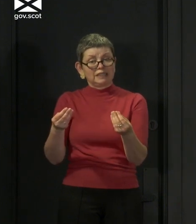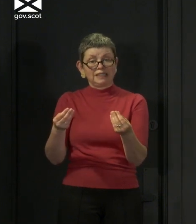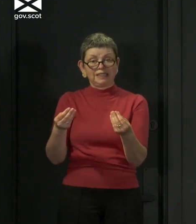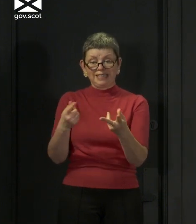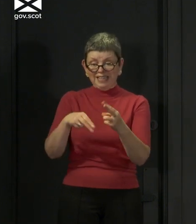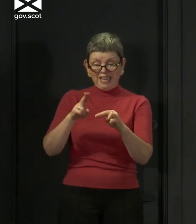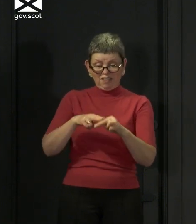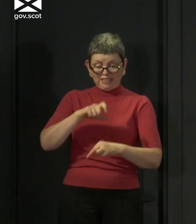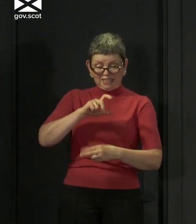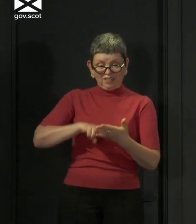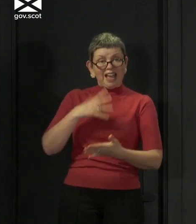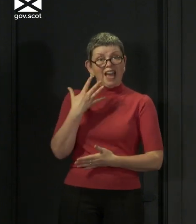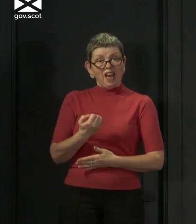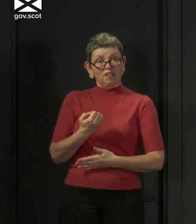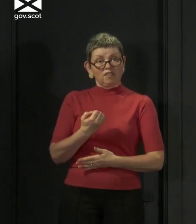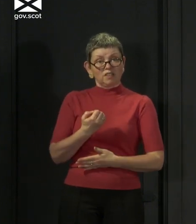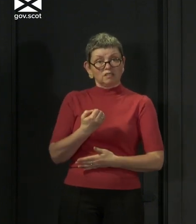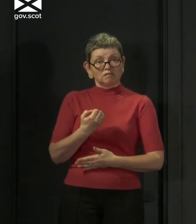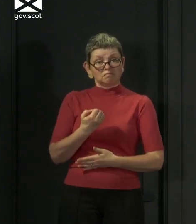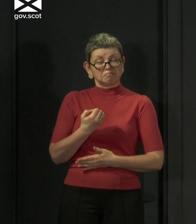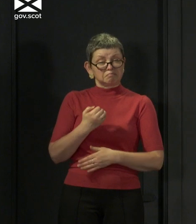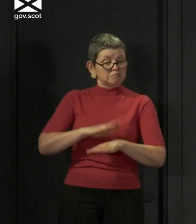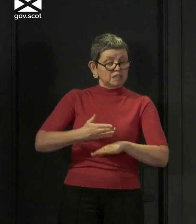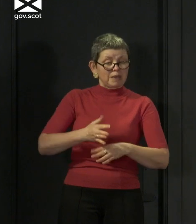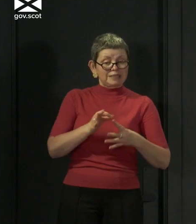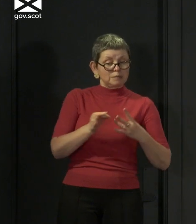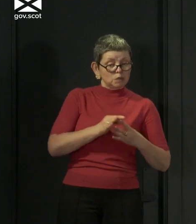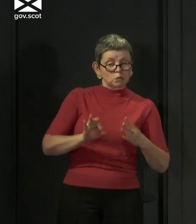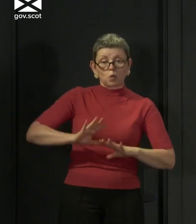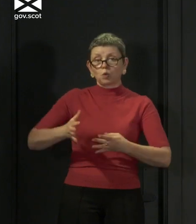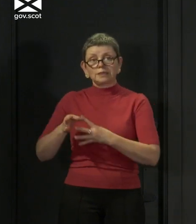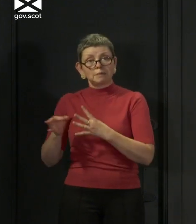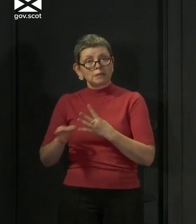not be at work because that increases the risk of transmission, obviously. Because we